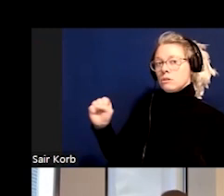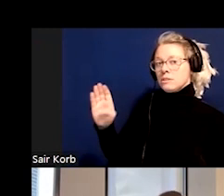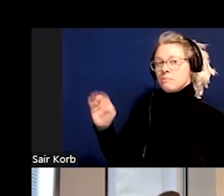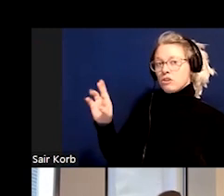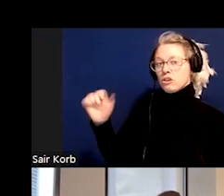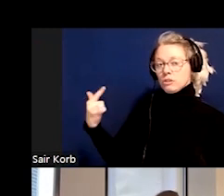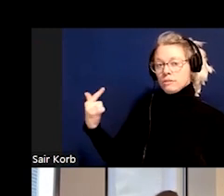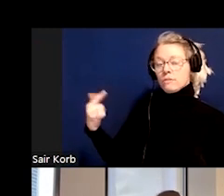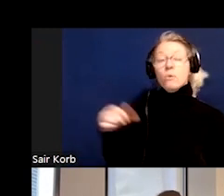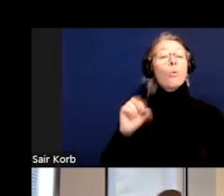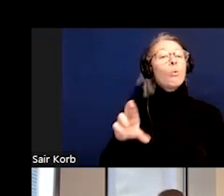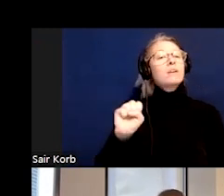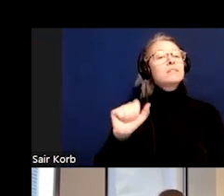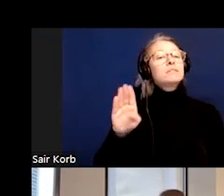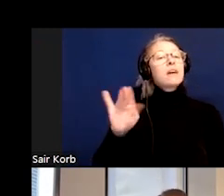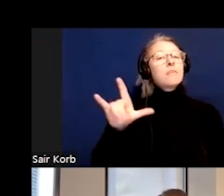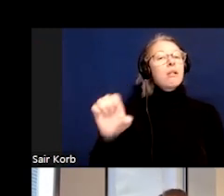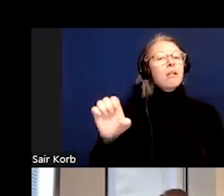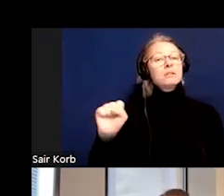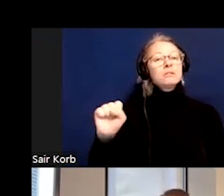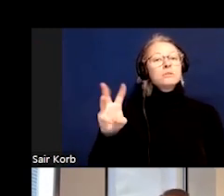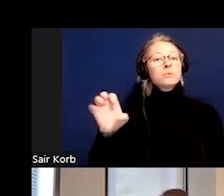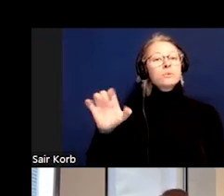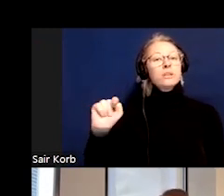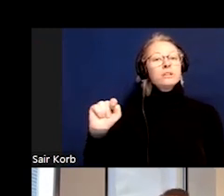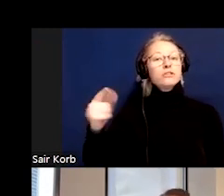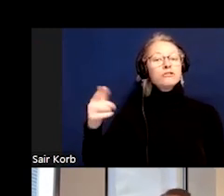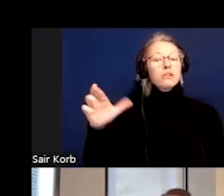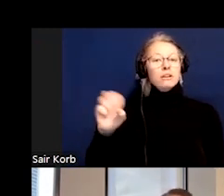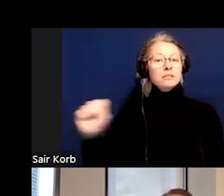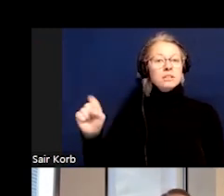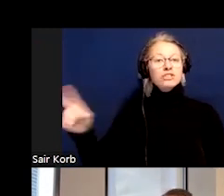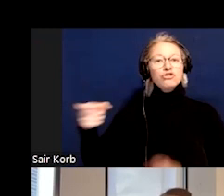or to Sable Sweetgrass, who is the Director of Engagement and Reconciliation. In addition,